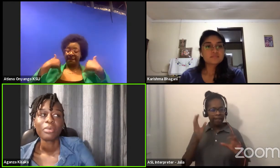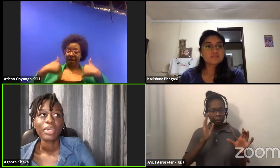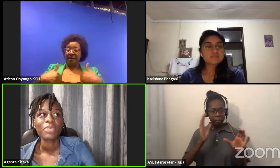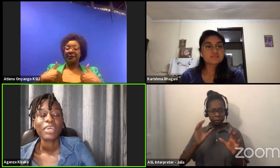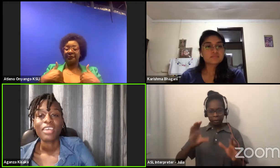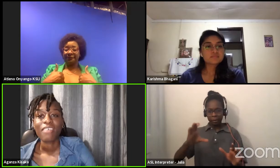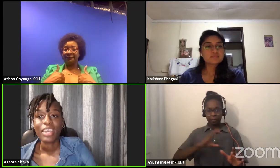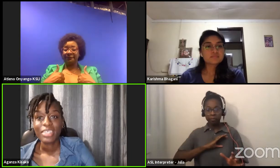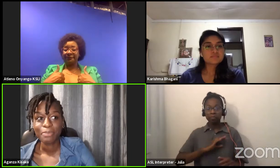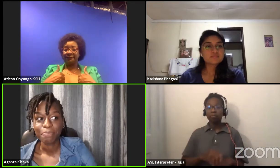Why do I direct?